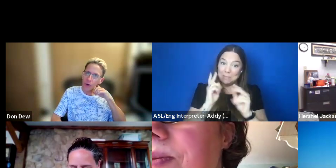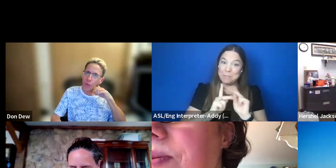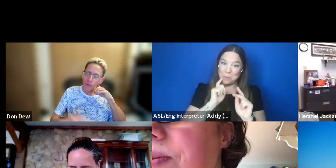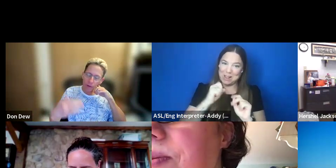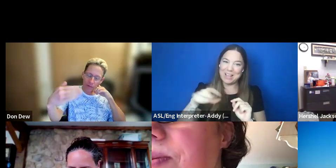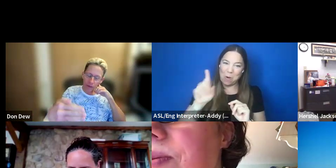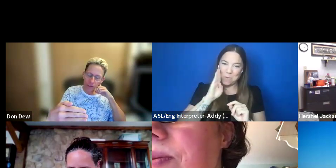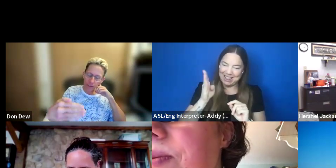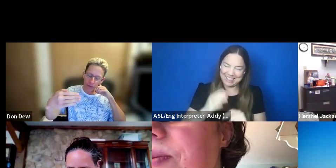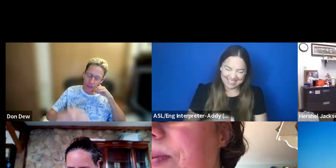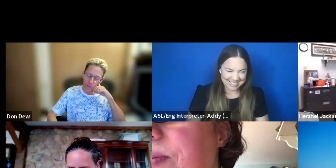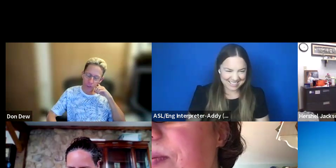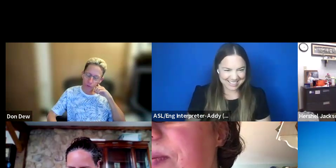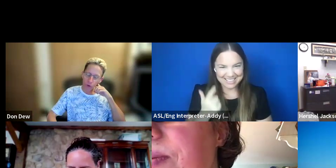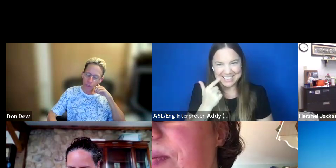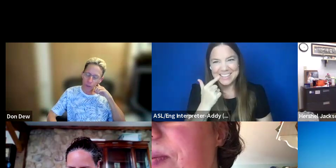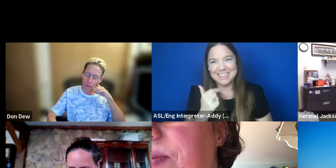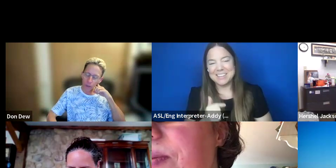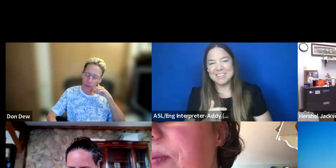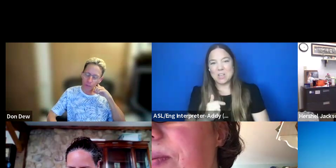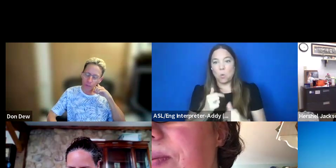Don Dew: No. What if I did? Region 7, and the region below me?